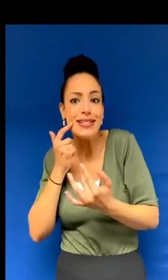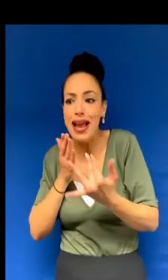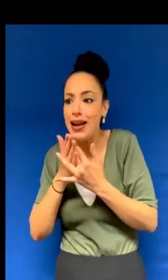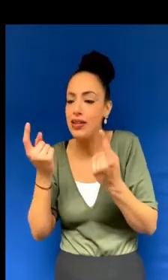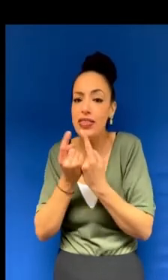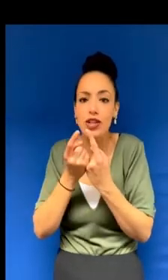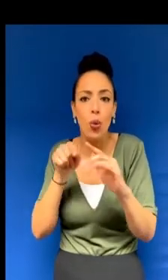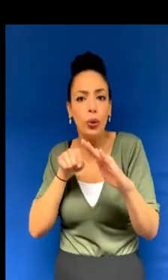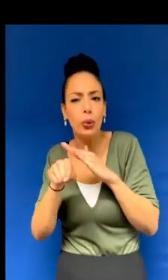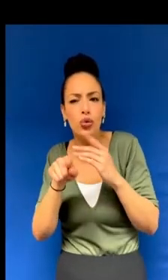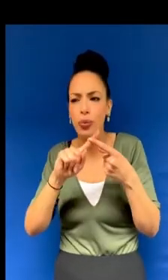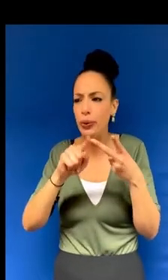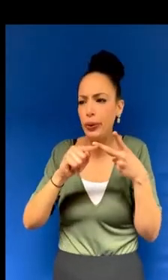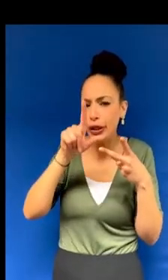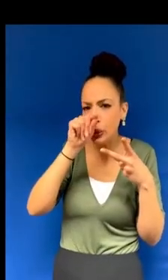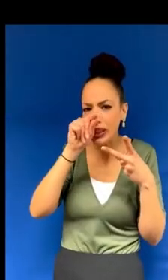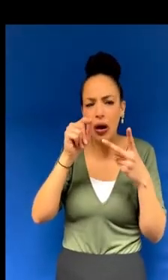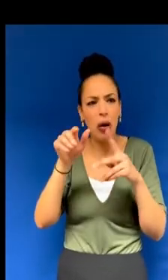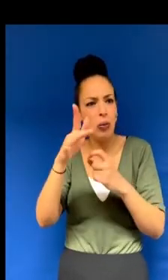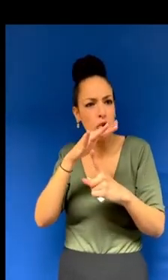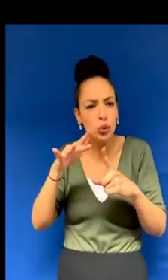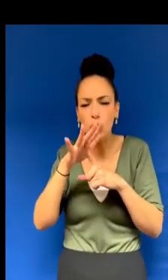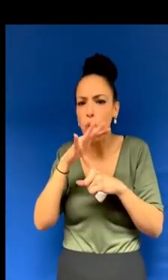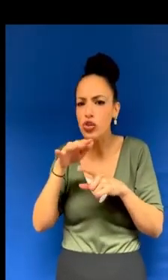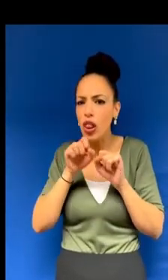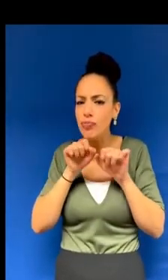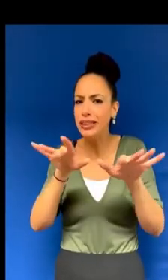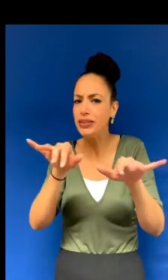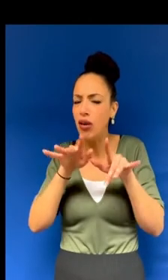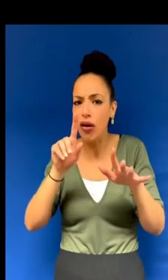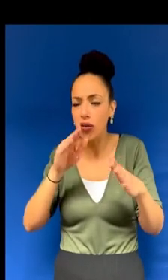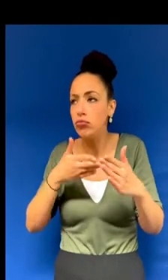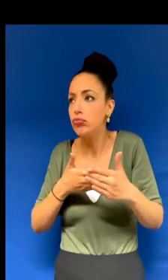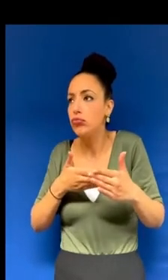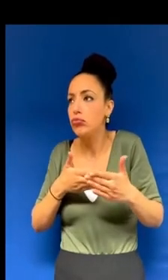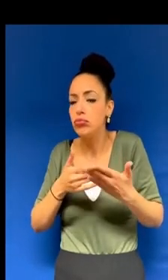they're not as digitally diverse as the rest of the population in the country. They can't easily